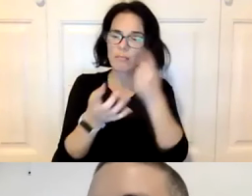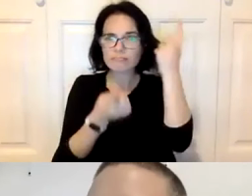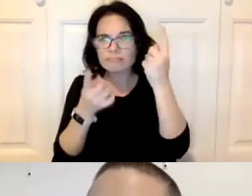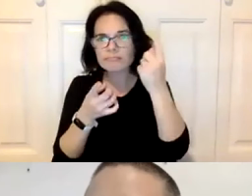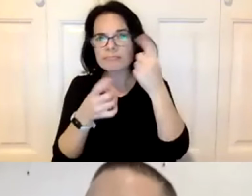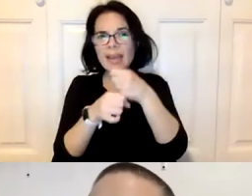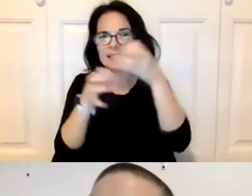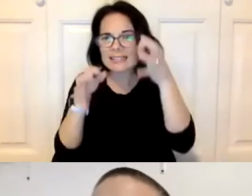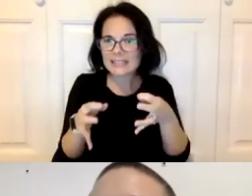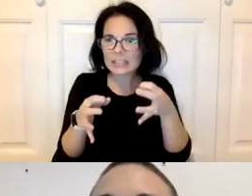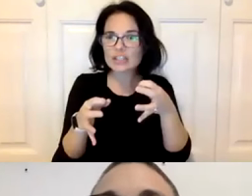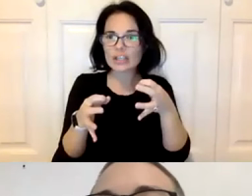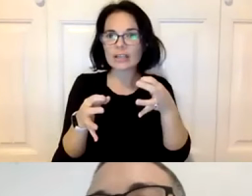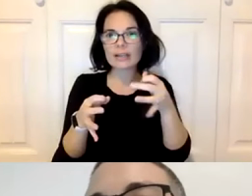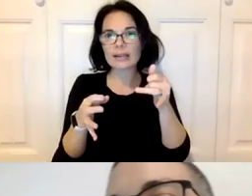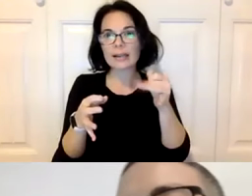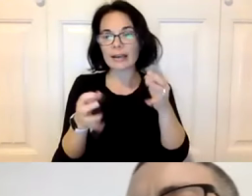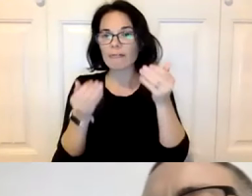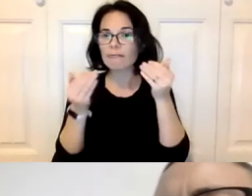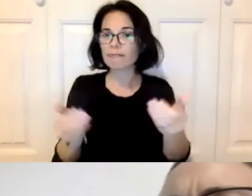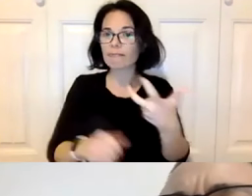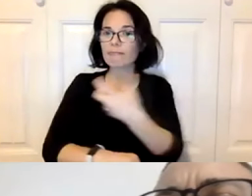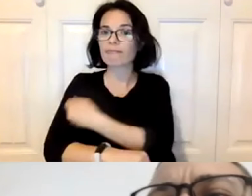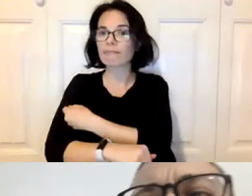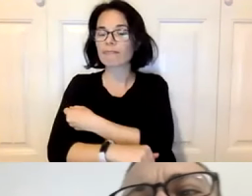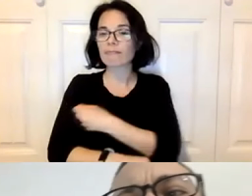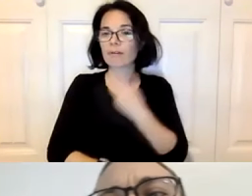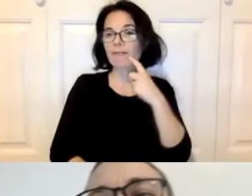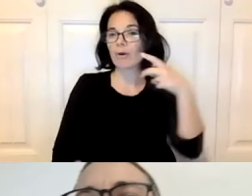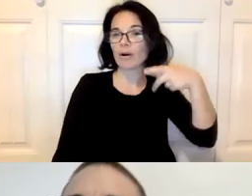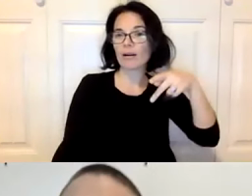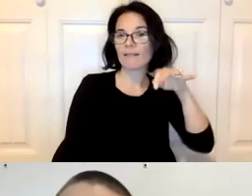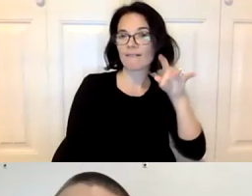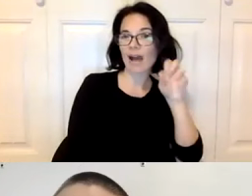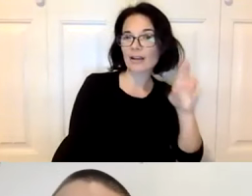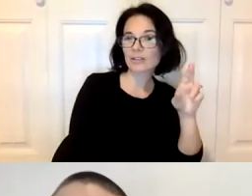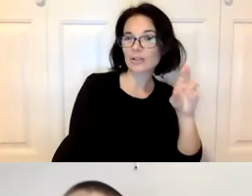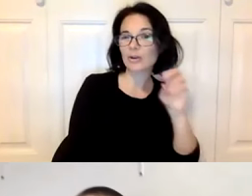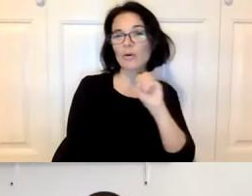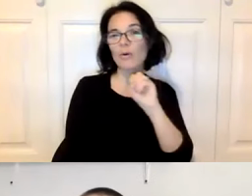Both of those vaccines I believe have two doses as well.